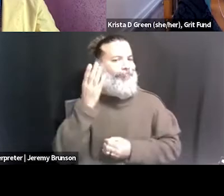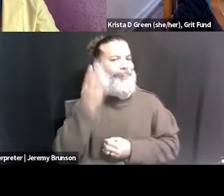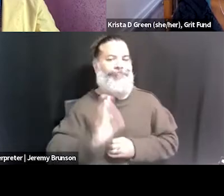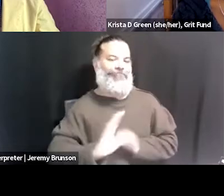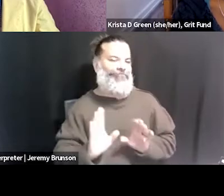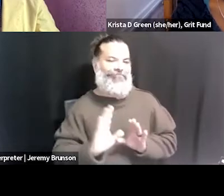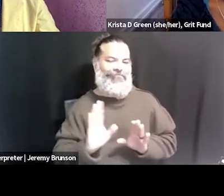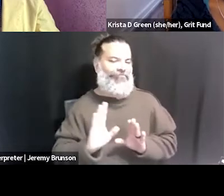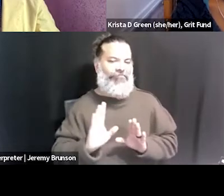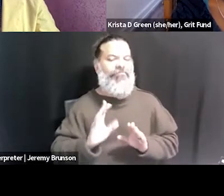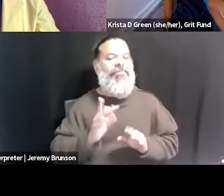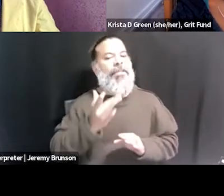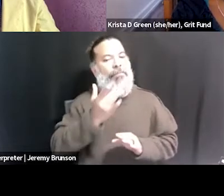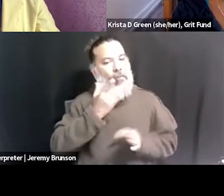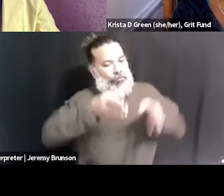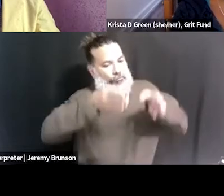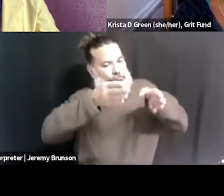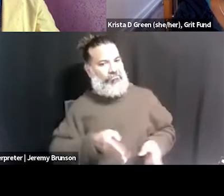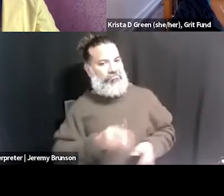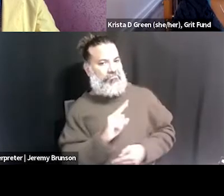We're looking for independent folks.